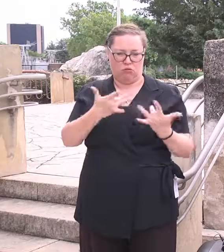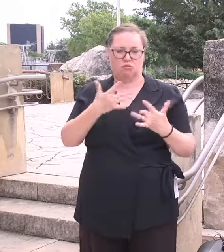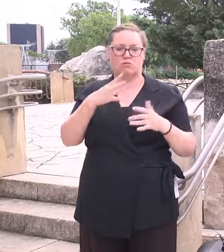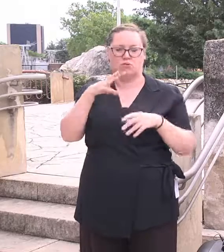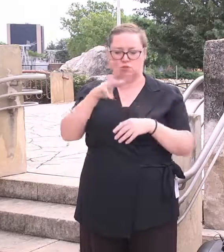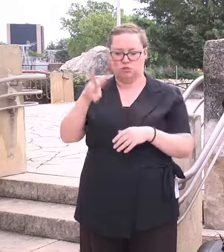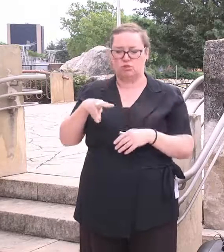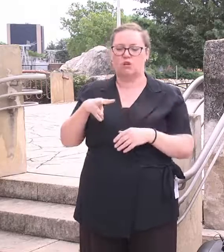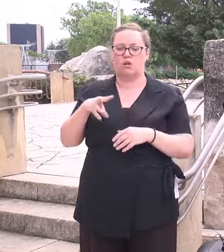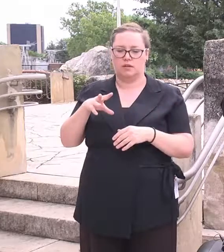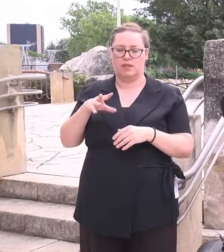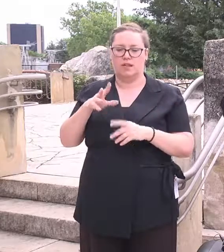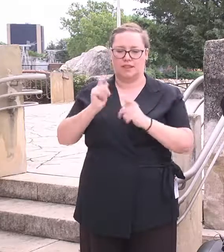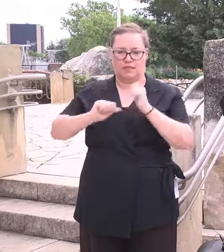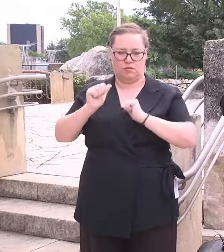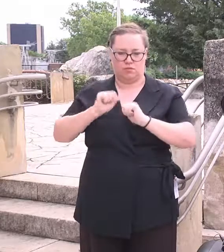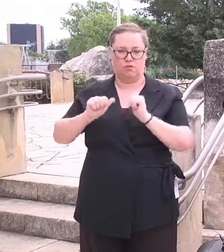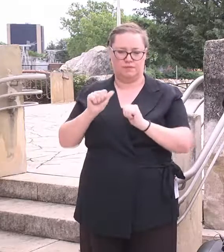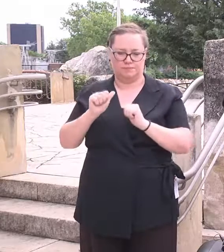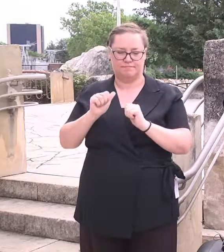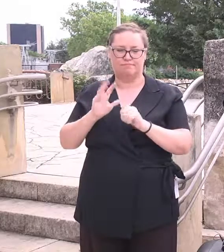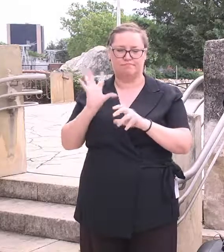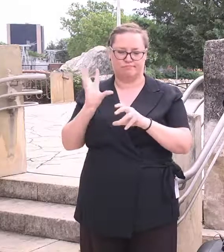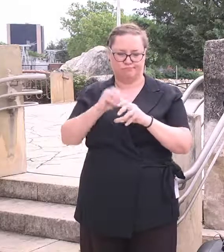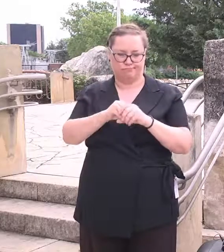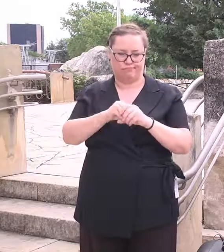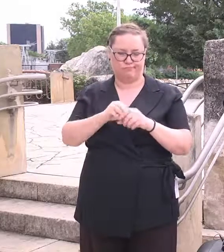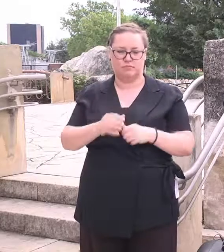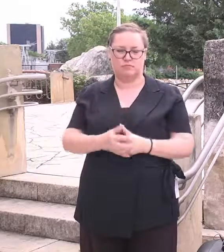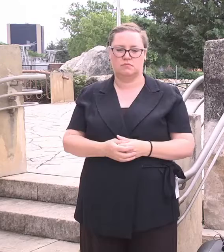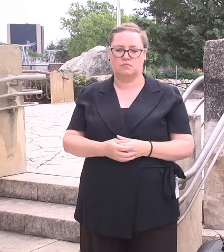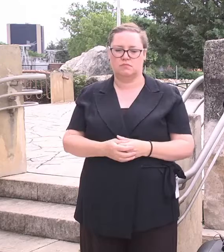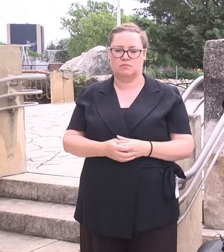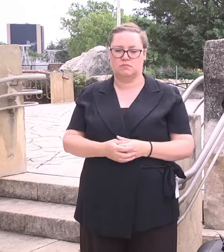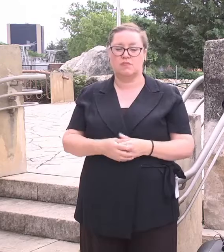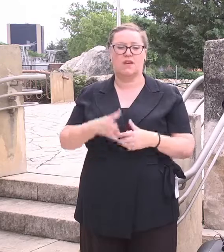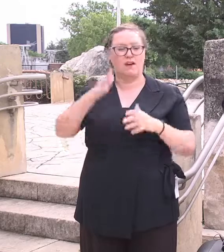haven't forgotten about you uh we started our adult summer reading program last year so this